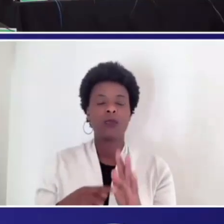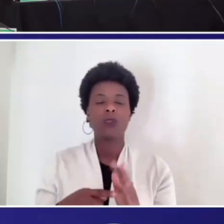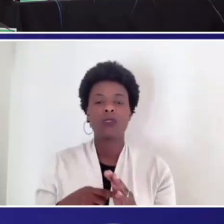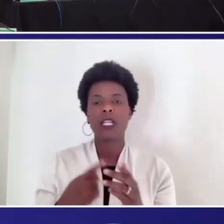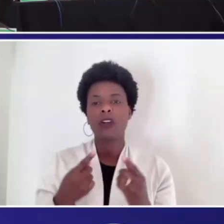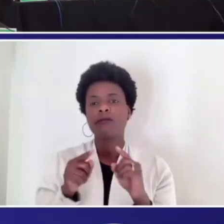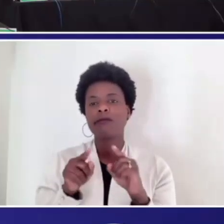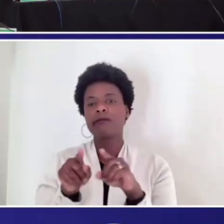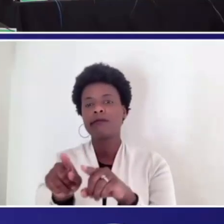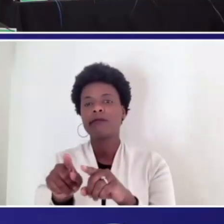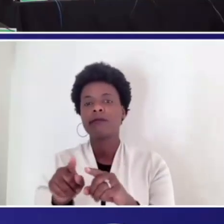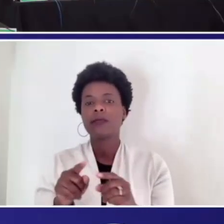ten enumerated degrees.